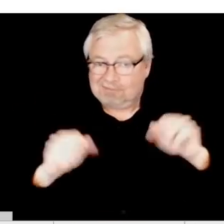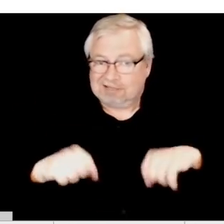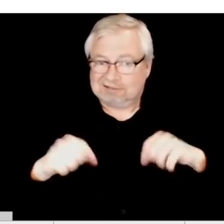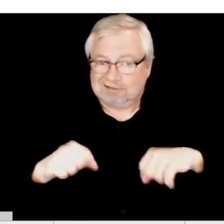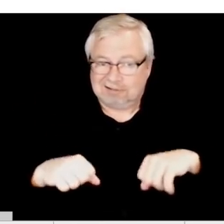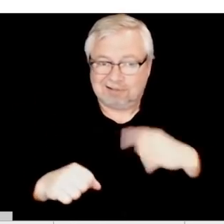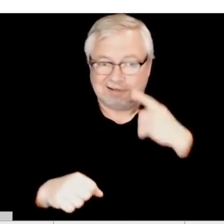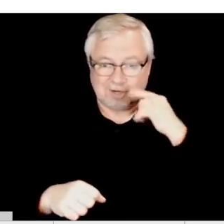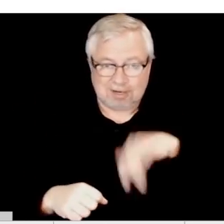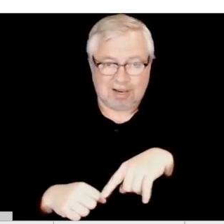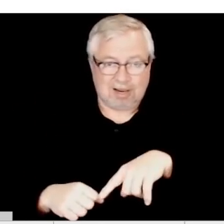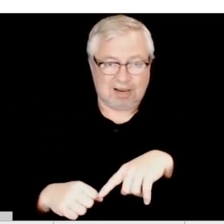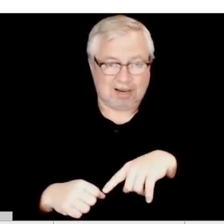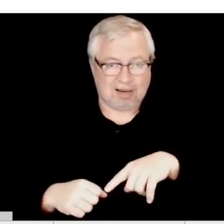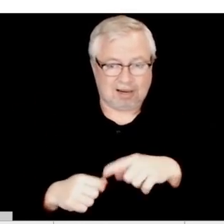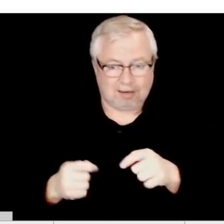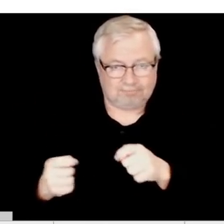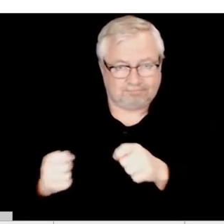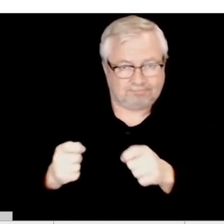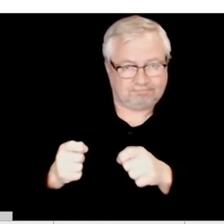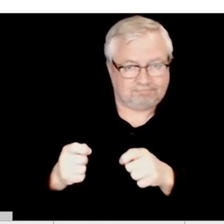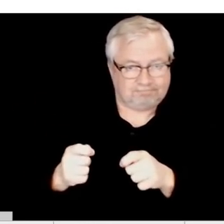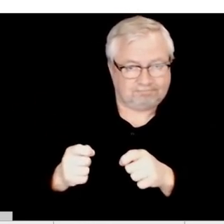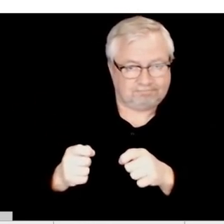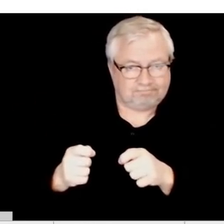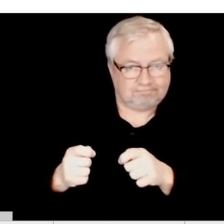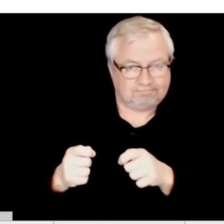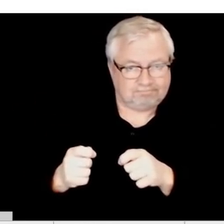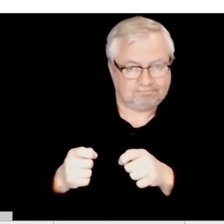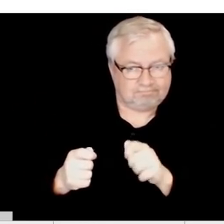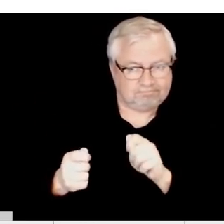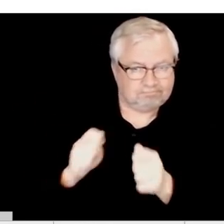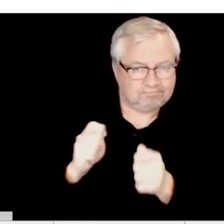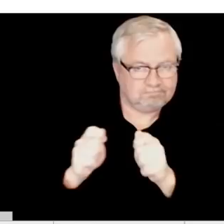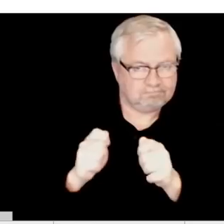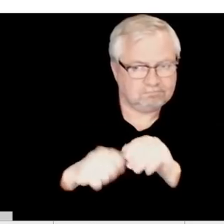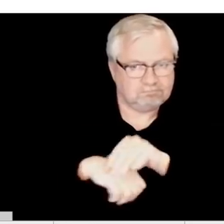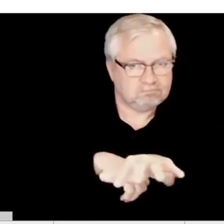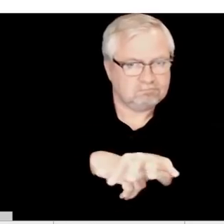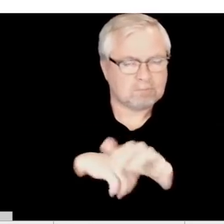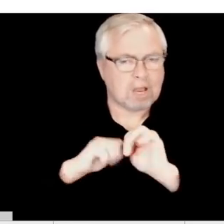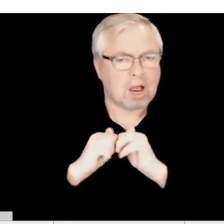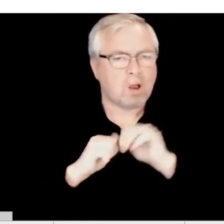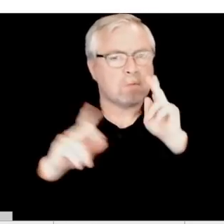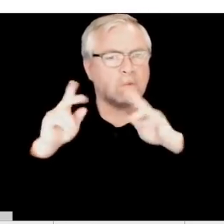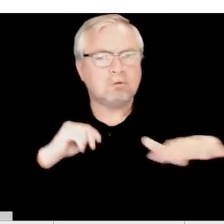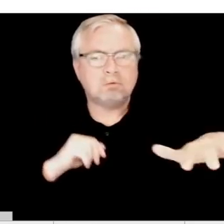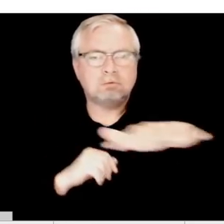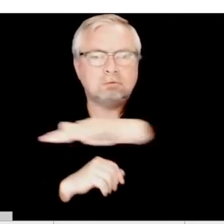to change further depending on how the population interacts with response to